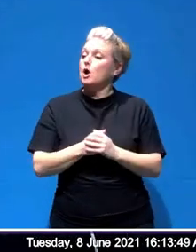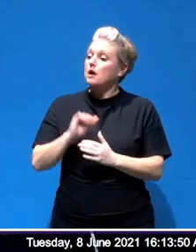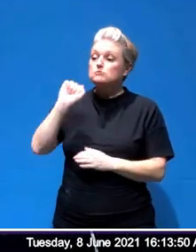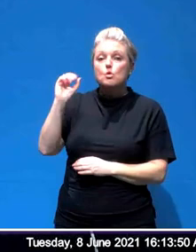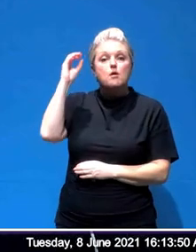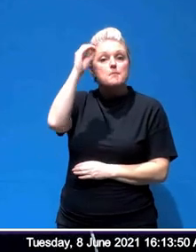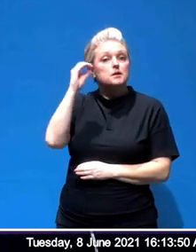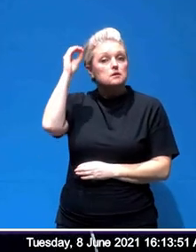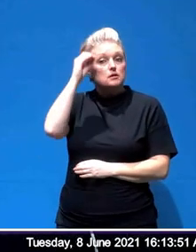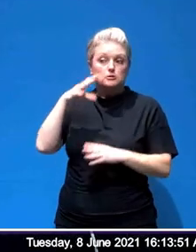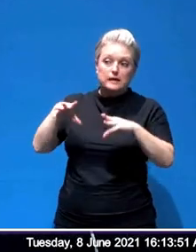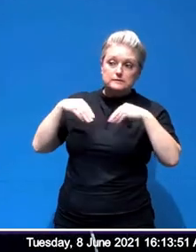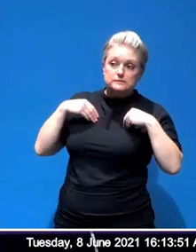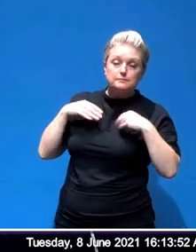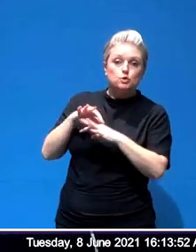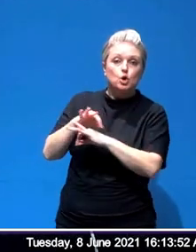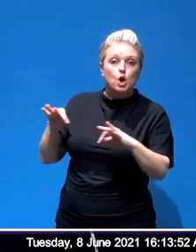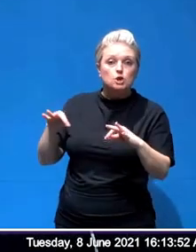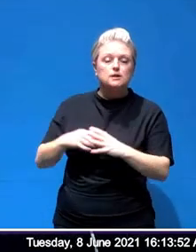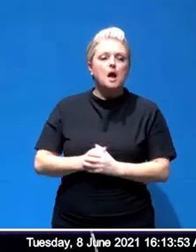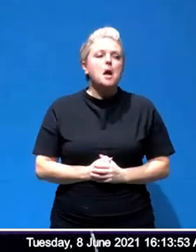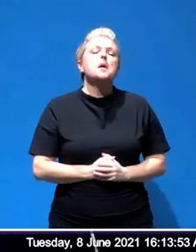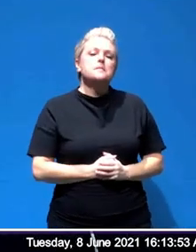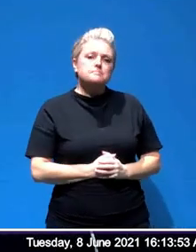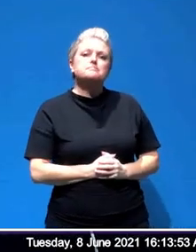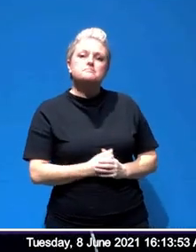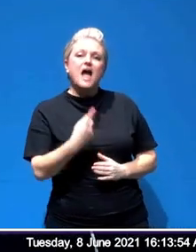It would be my view, given Ms Kirkby's evidence this afternoon